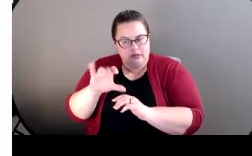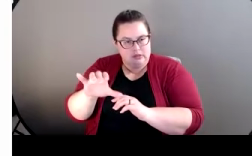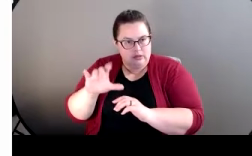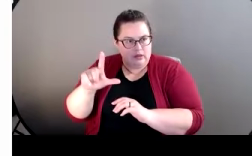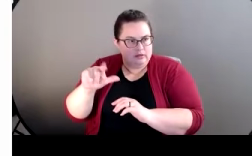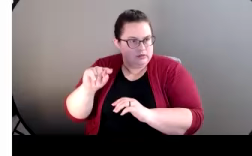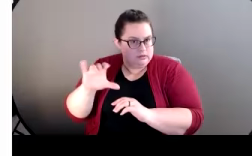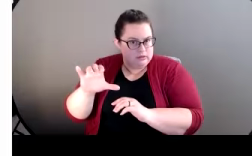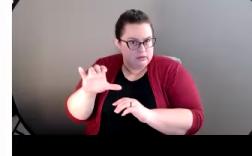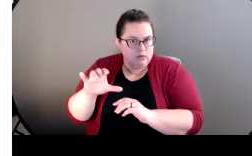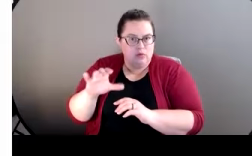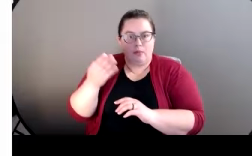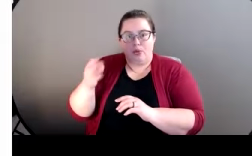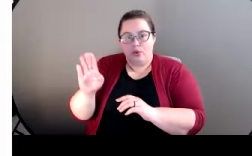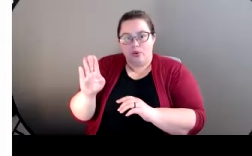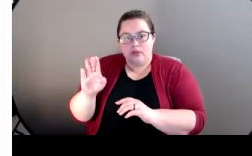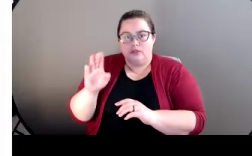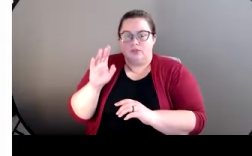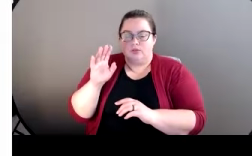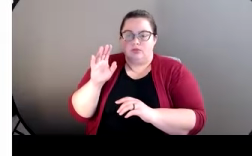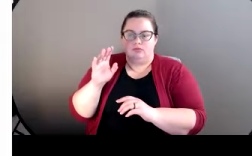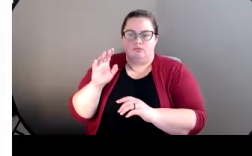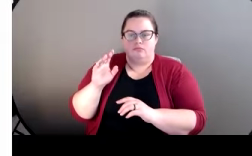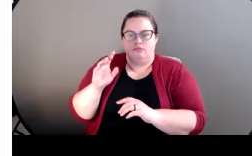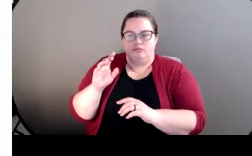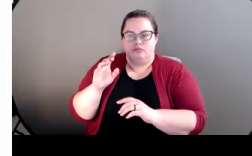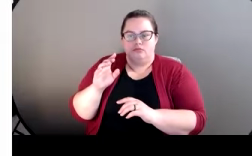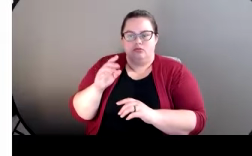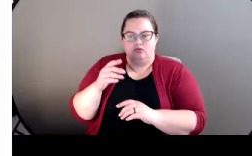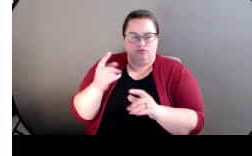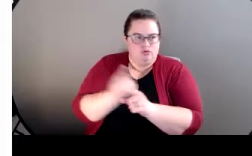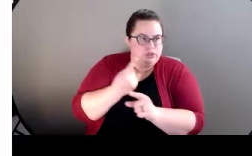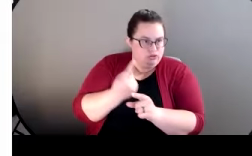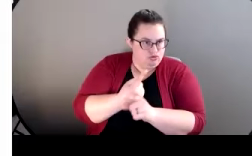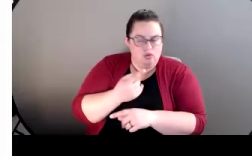and the orange is ZTC, we can see that they do a little bit better.